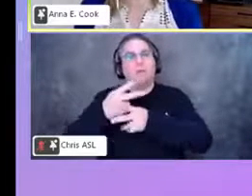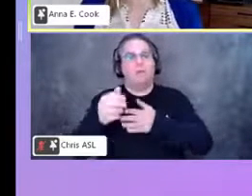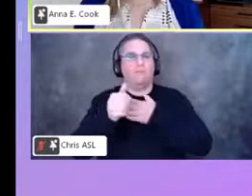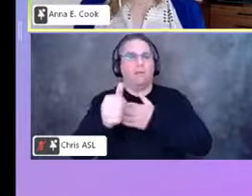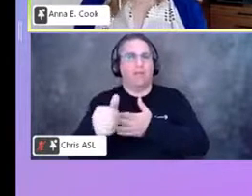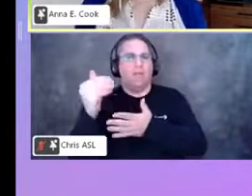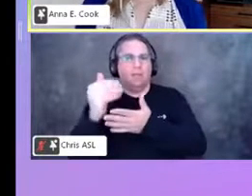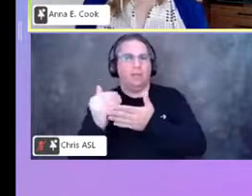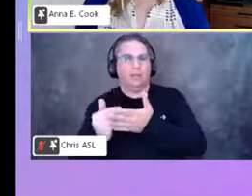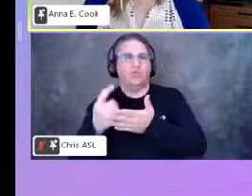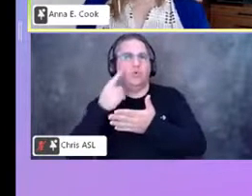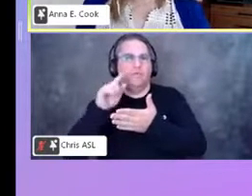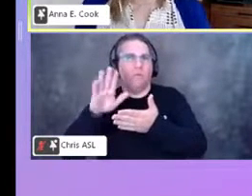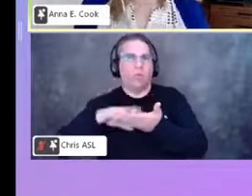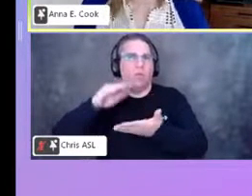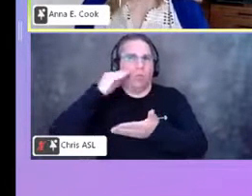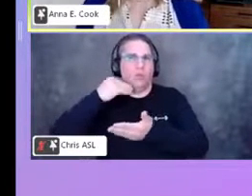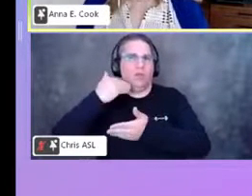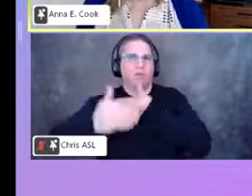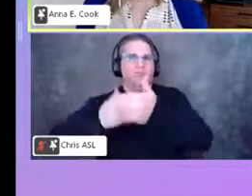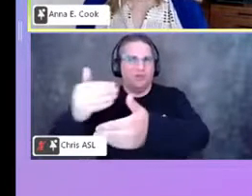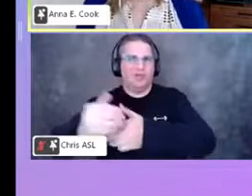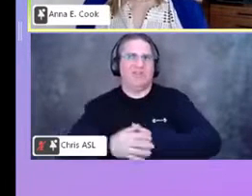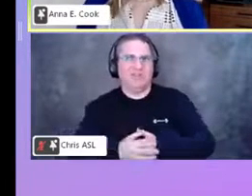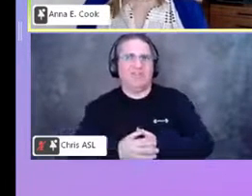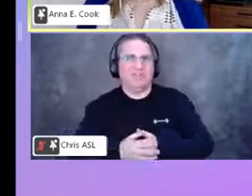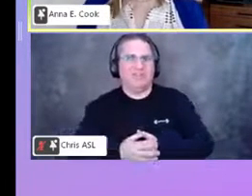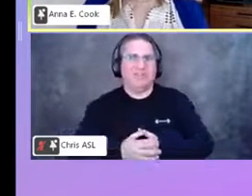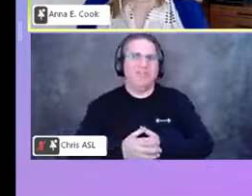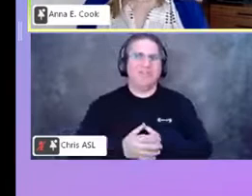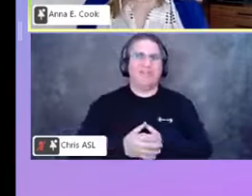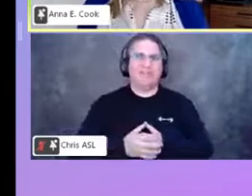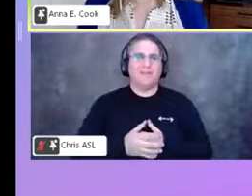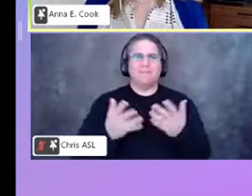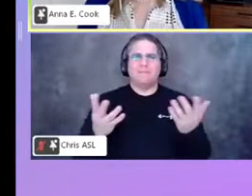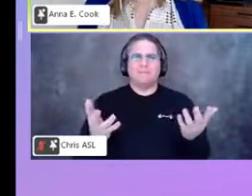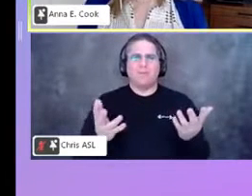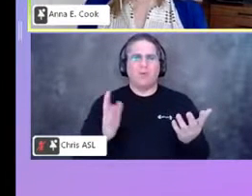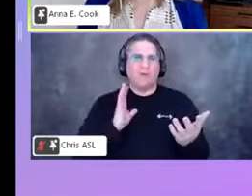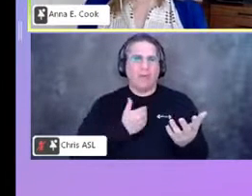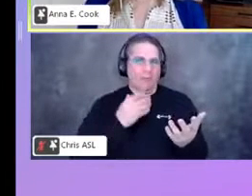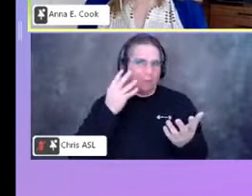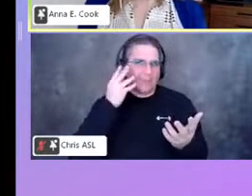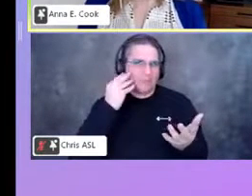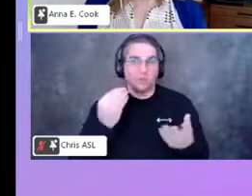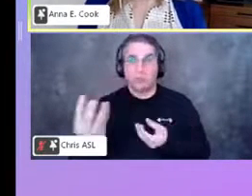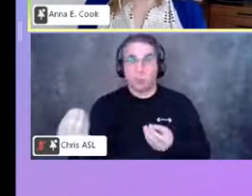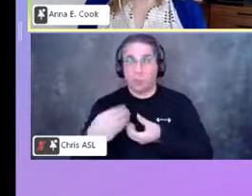there are a few considerations for us to make our experiences more inclusive when learning